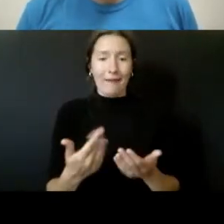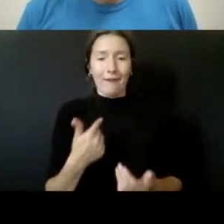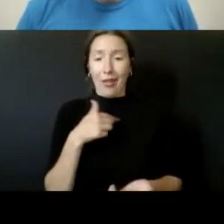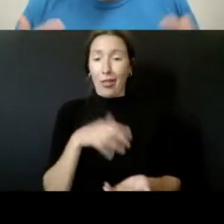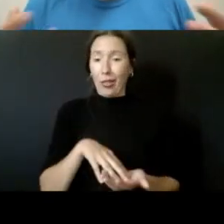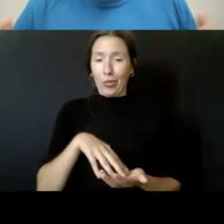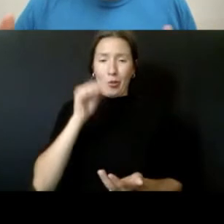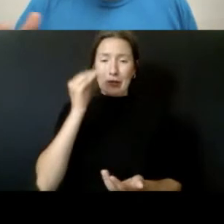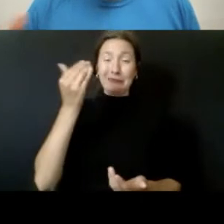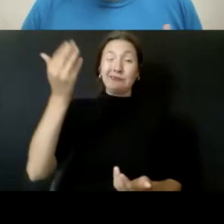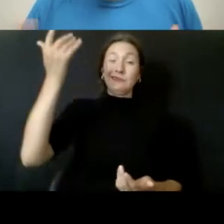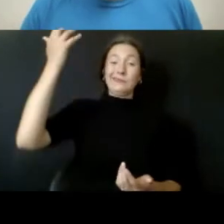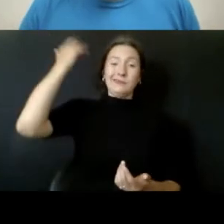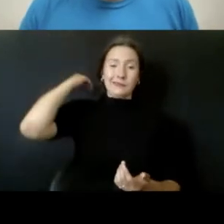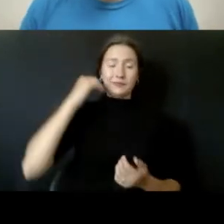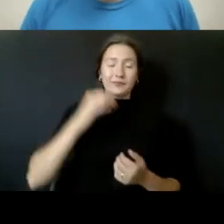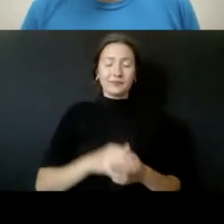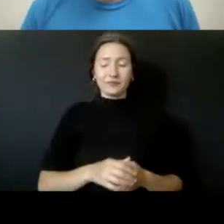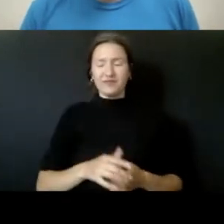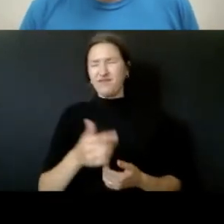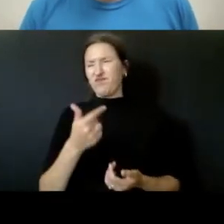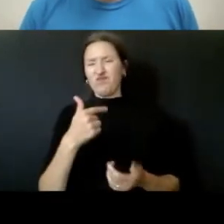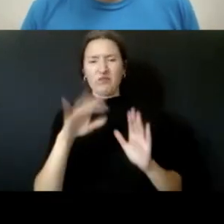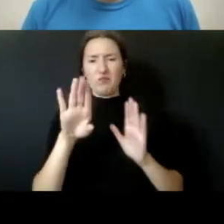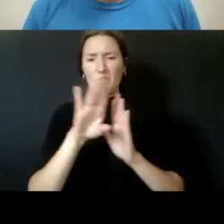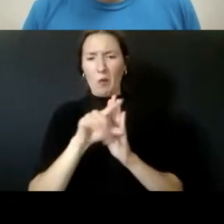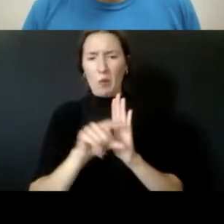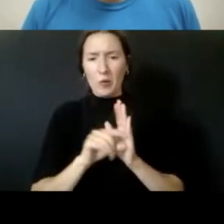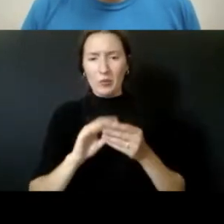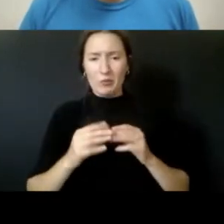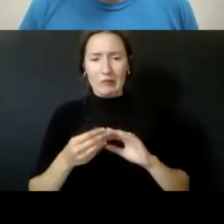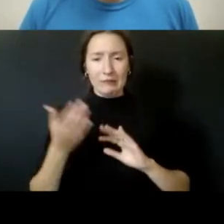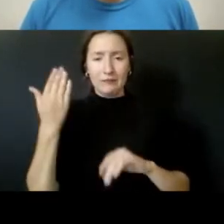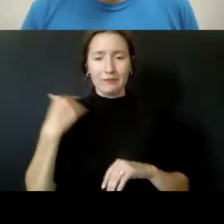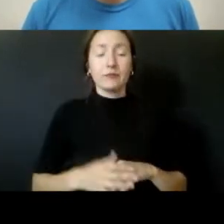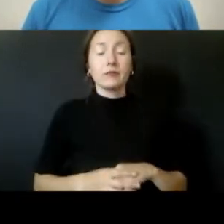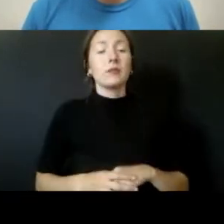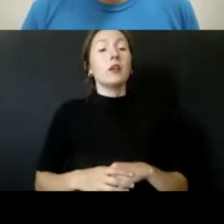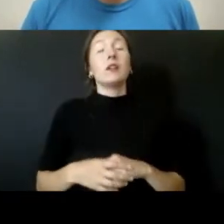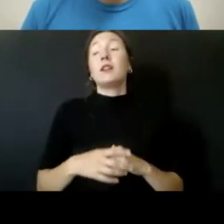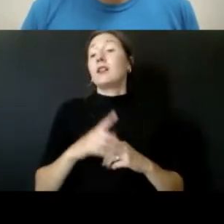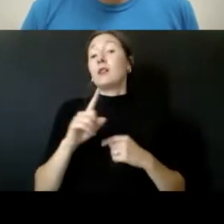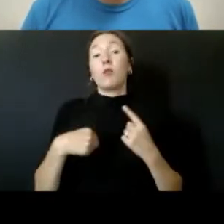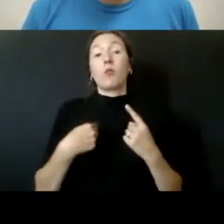to accessibility was we created a course uh a corporate um information security course